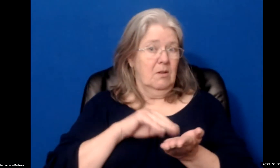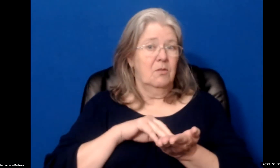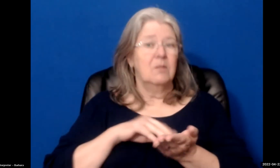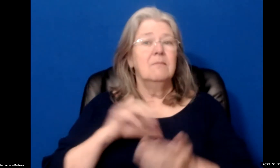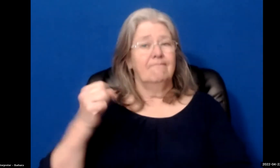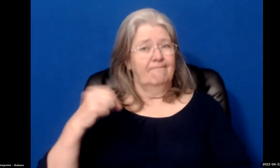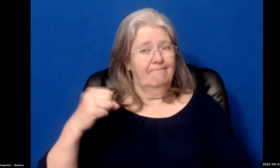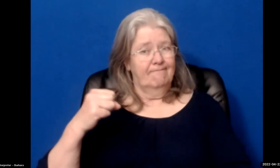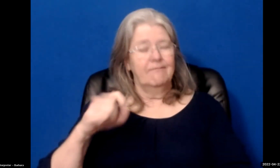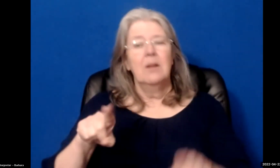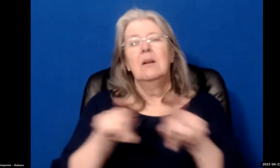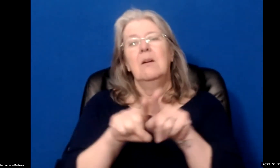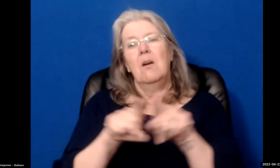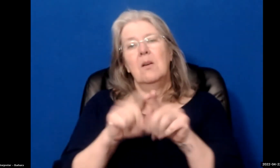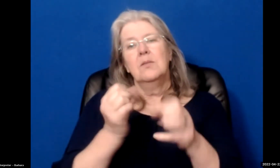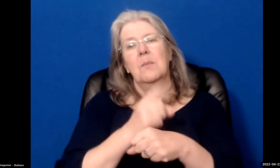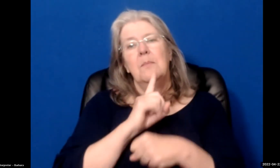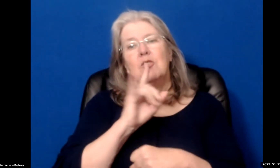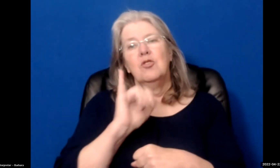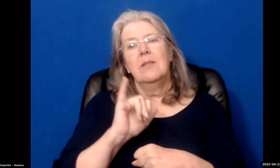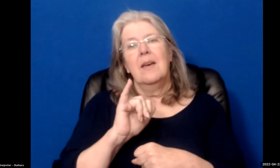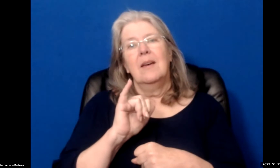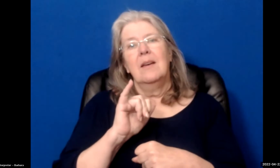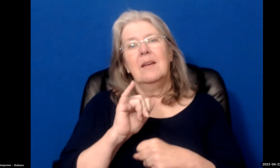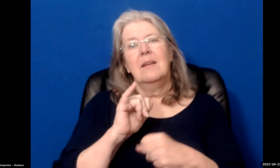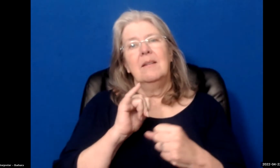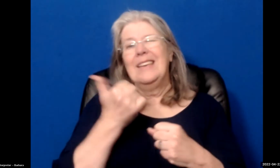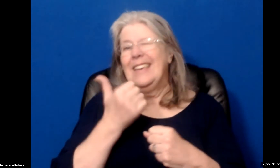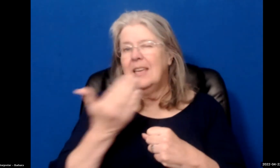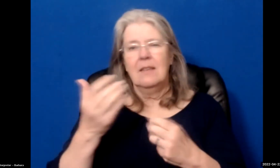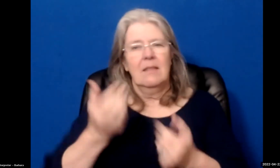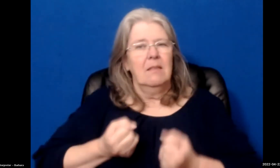I would also make sure that anything that's causing concerns that you're -- you're making